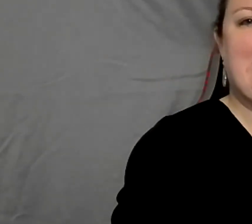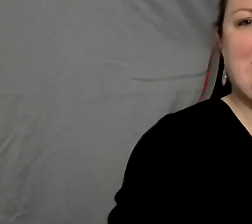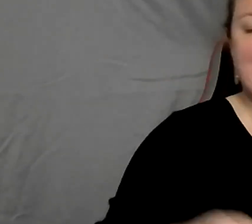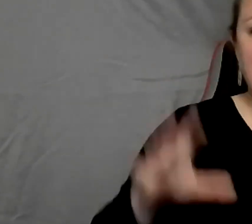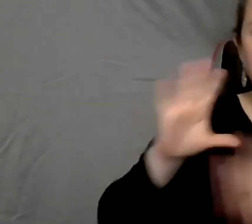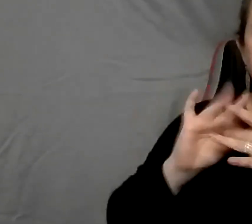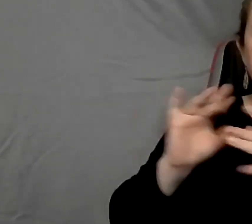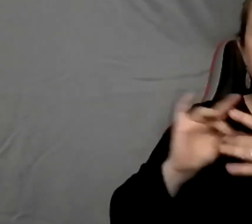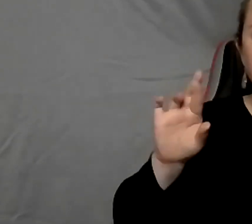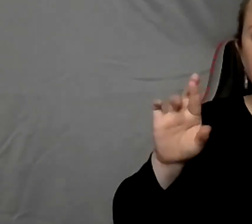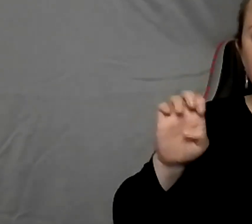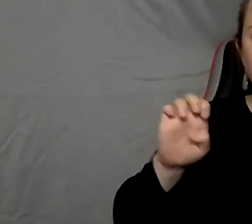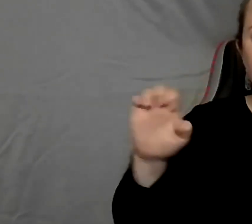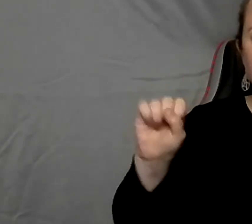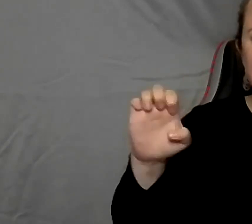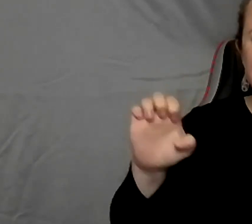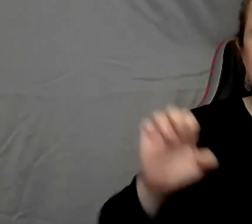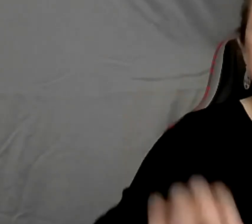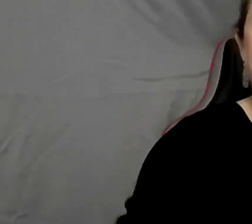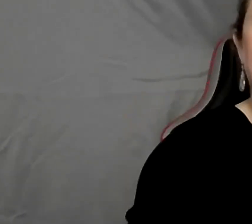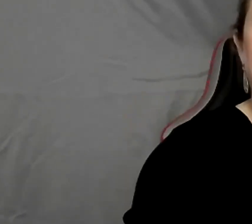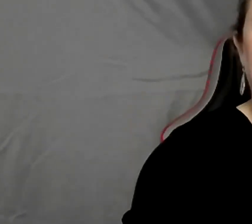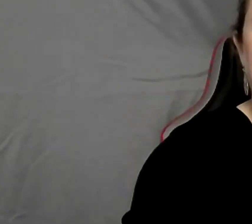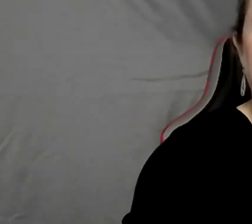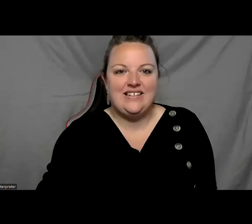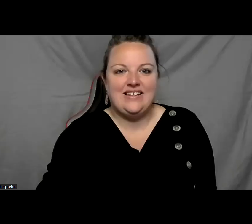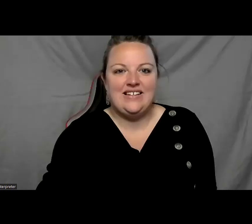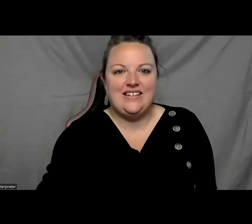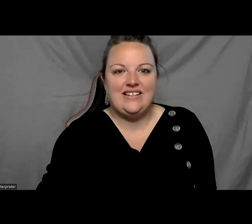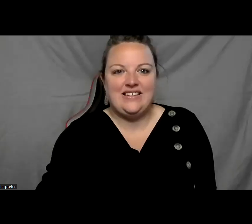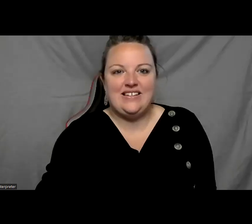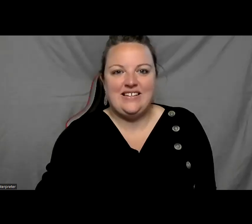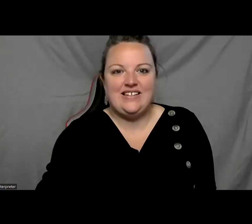Are we there? Can you >> OK. Thanks for your patience. Go ahead,